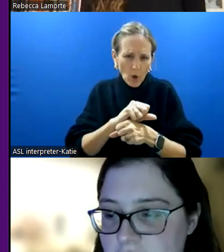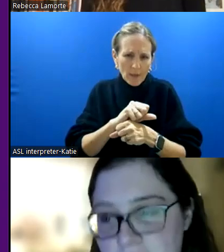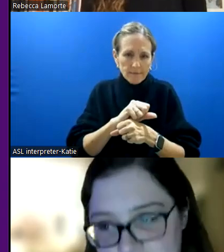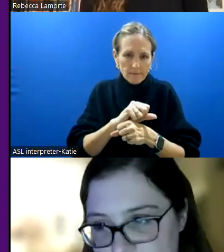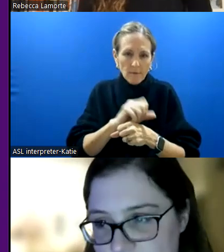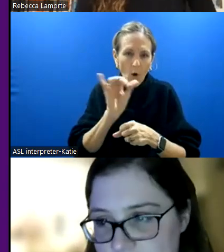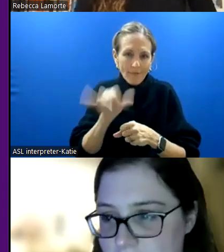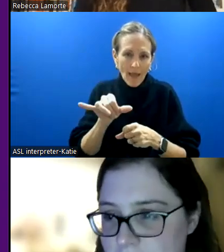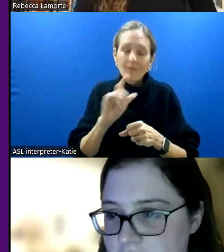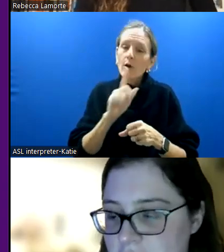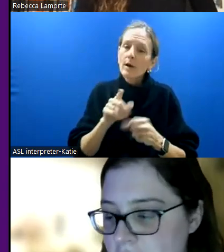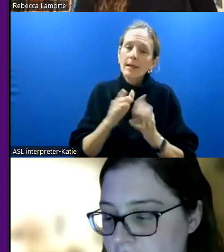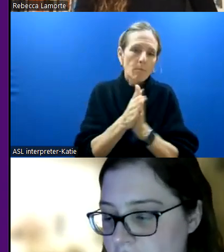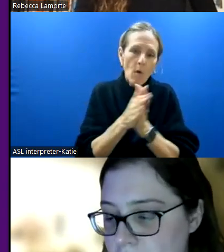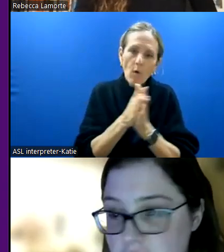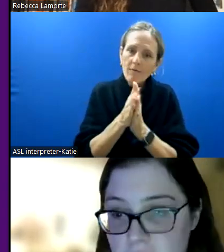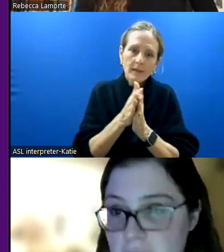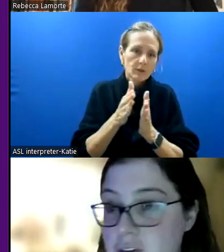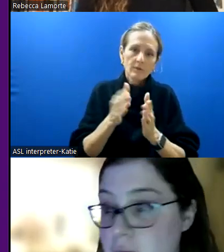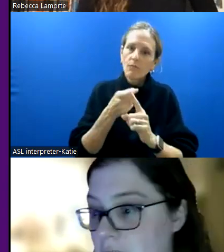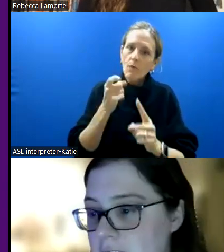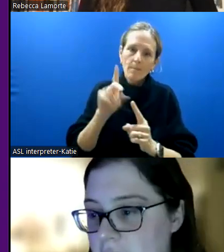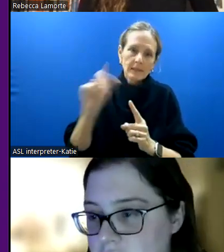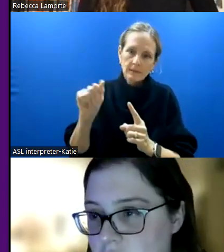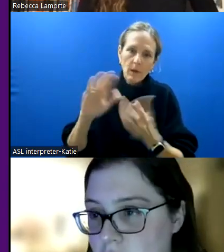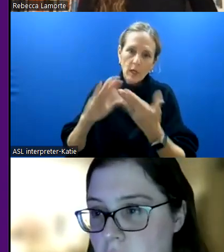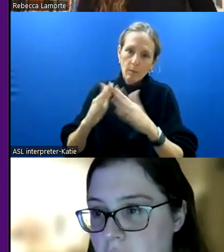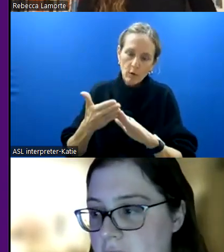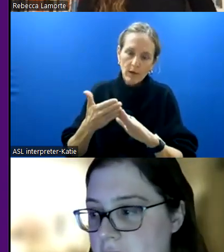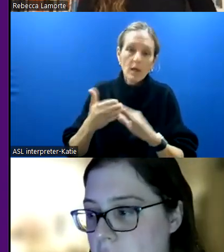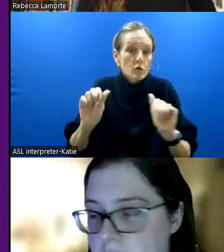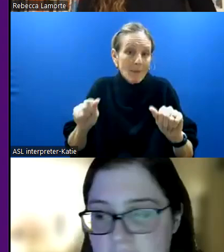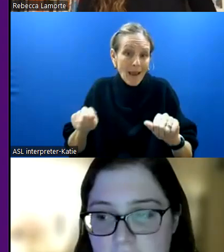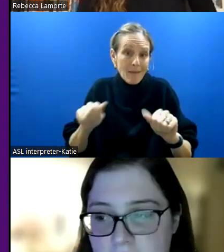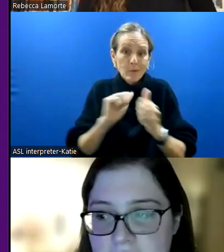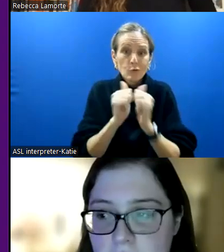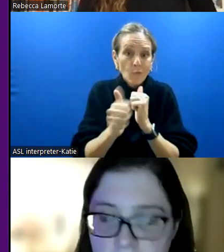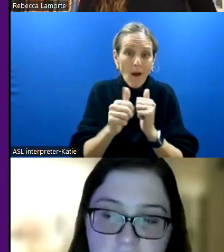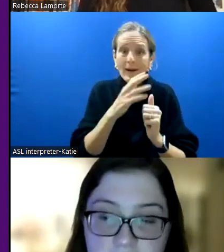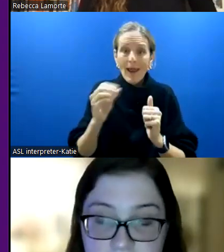from the disability community to be able to run and to run a winning campaign that balances